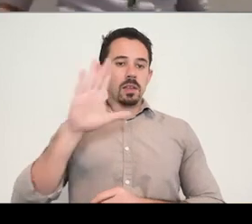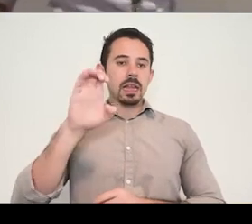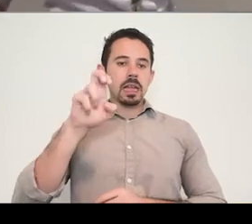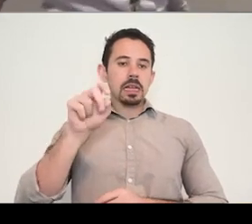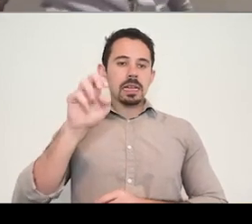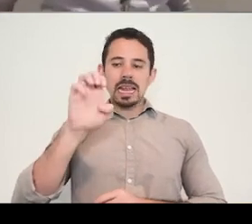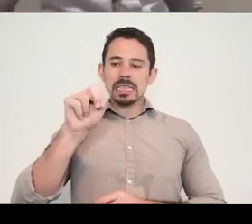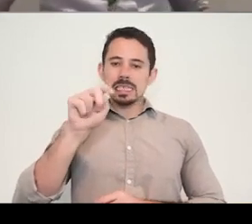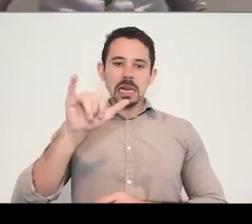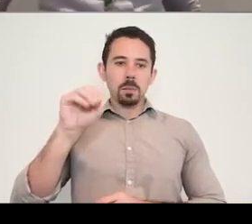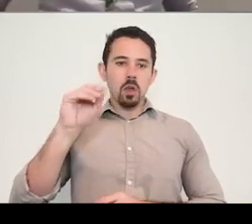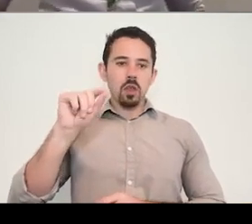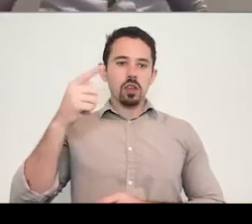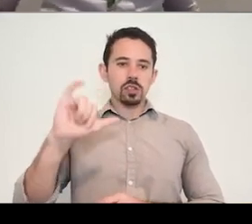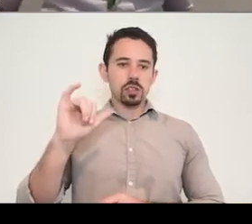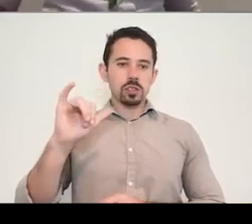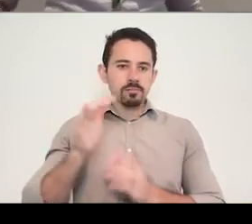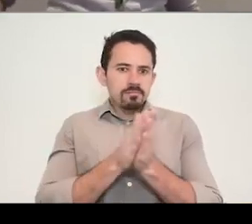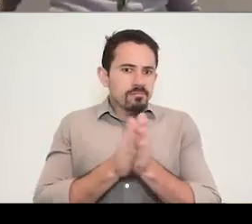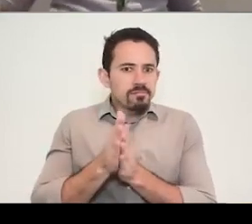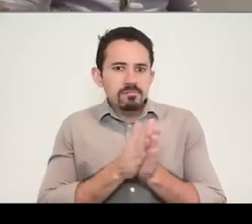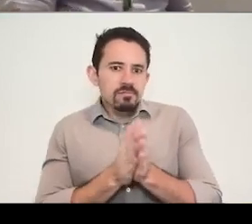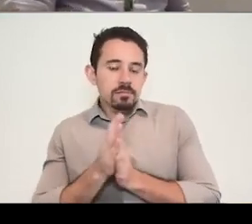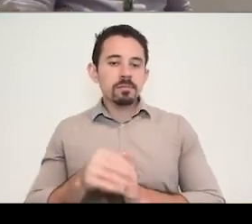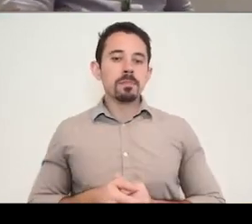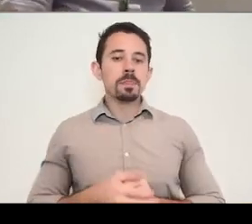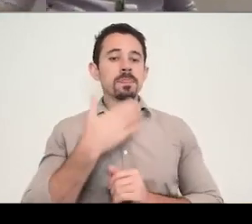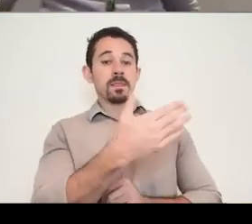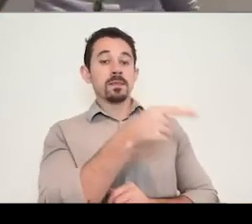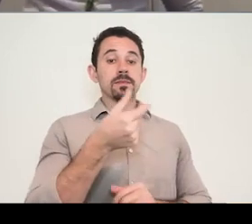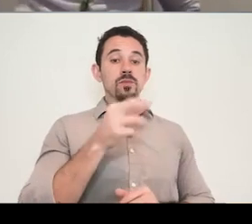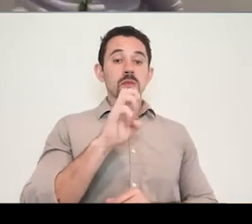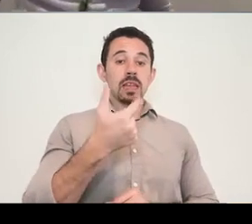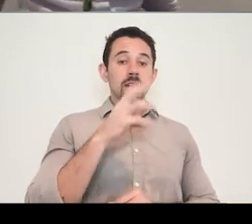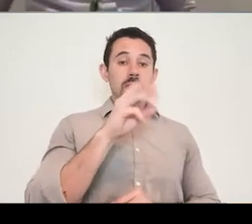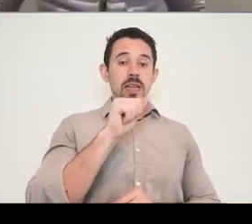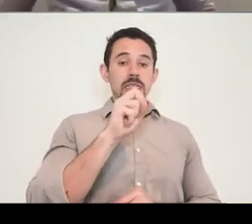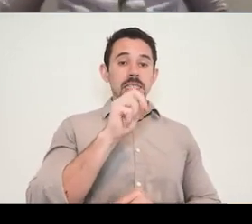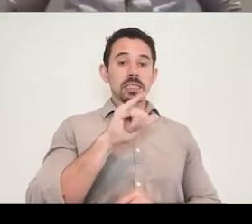for teaching me the art of performing enzyme kinetics. I'd also like to thank Matt Parsek,